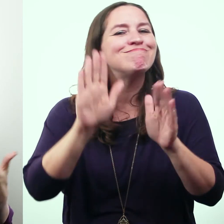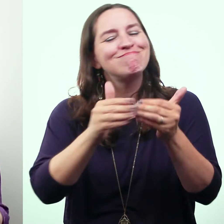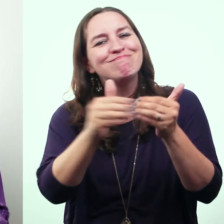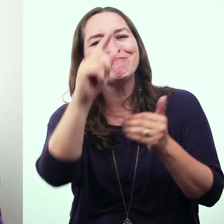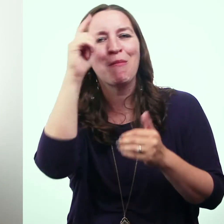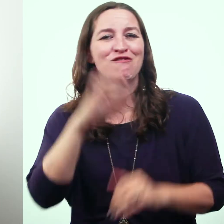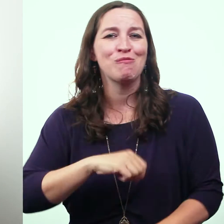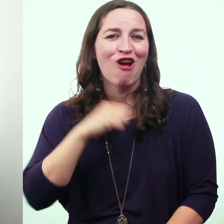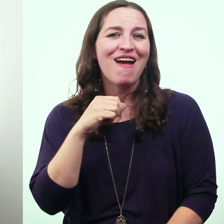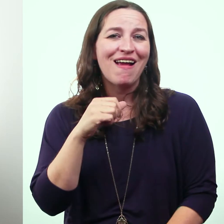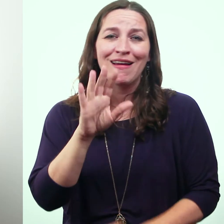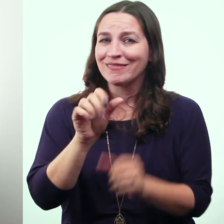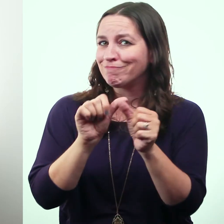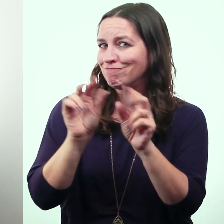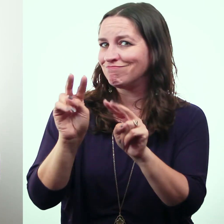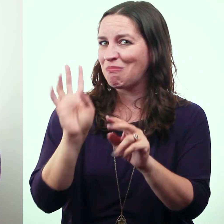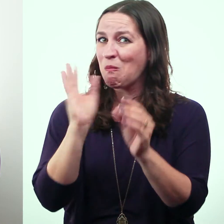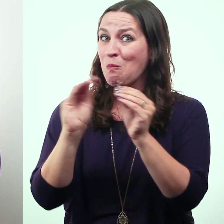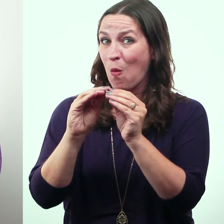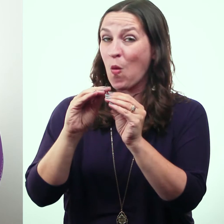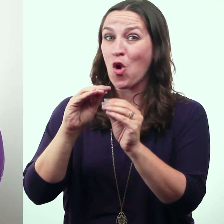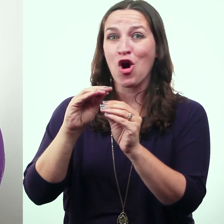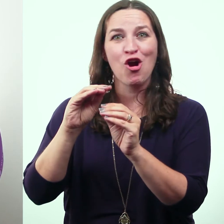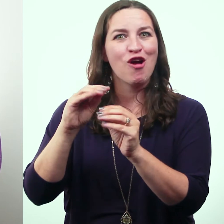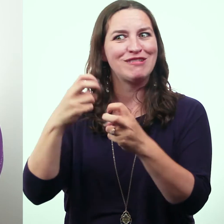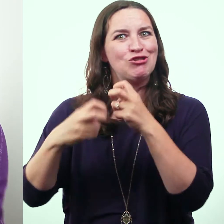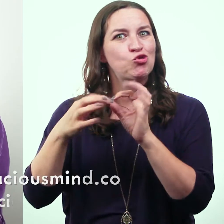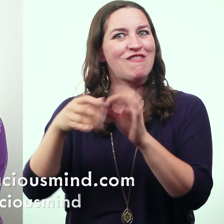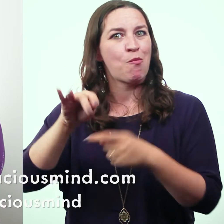Pride. We are going to keep talking about pride issues, even when it's not pride season, because